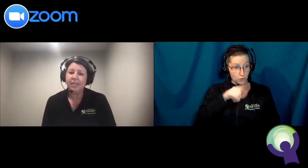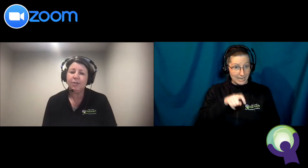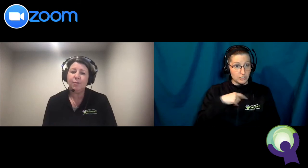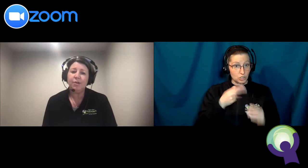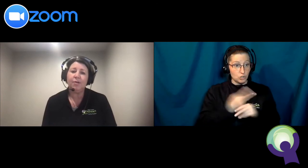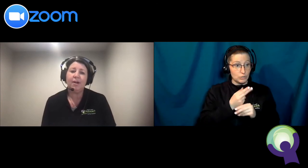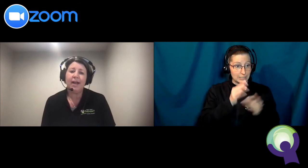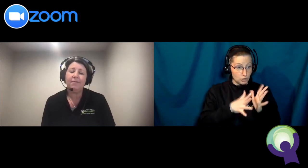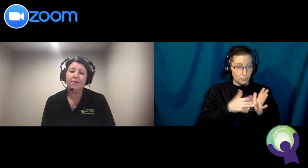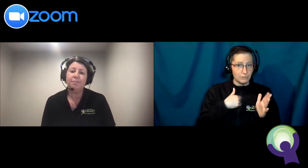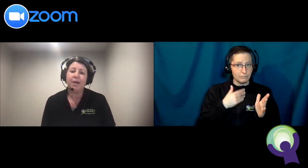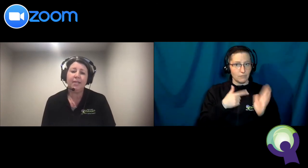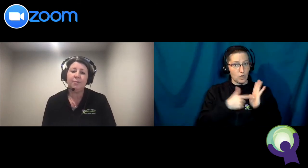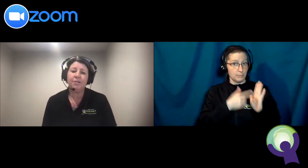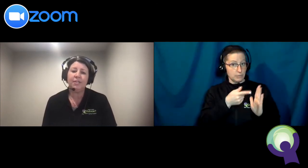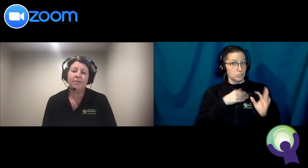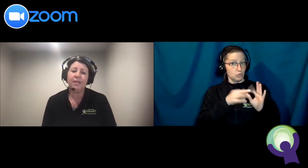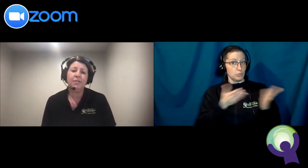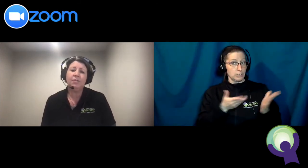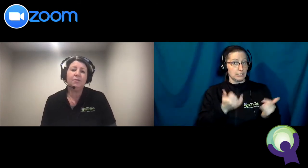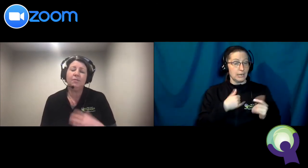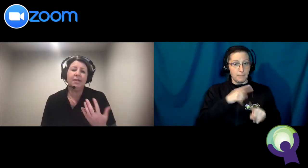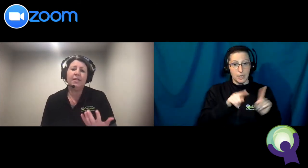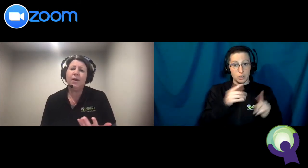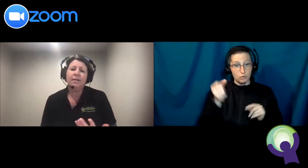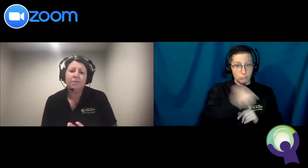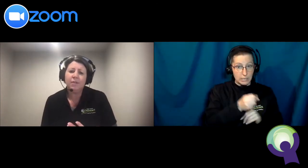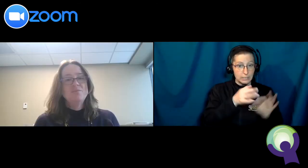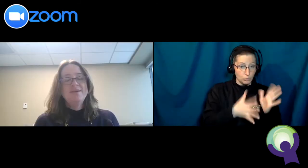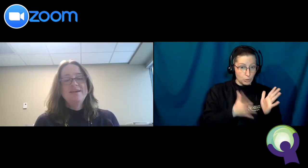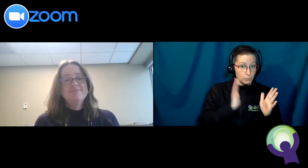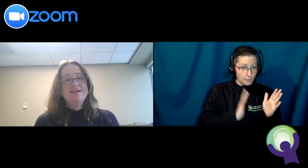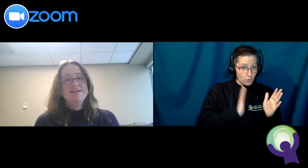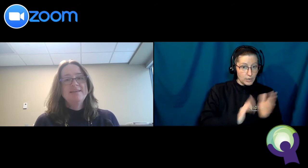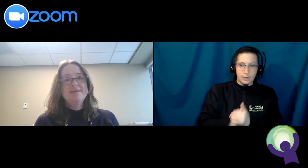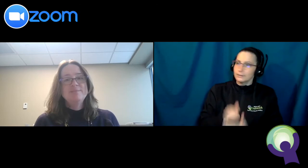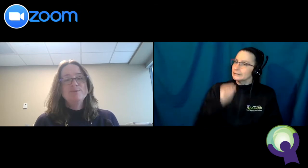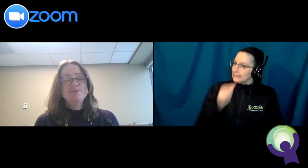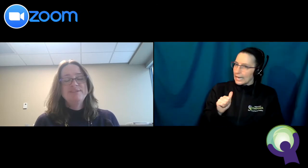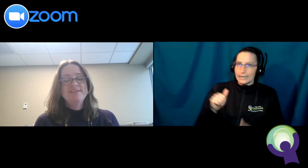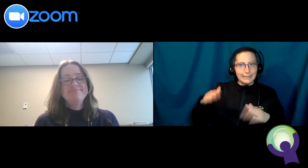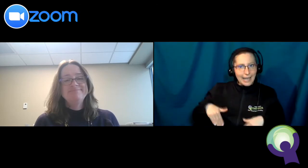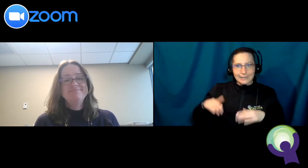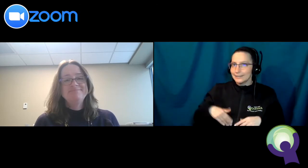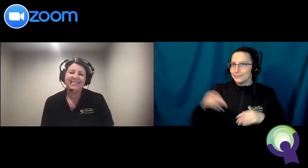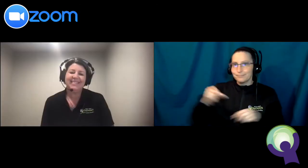interpreter? Or have you brought interpreters ever into or needed one? Anna Marie: We have not had the opportunity. Heidi: Well,